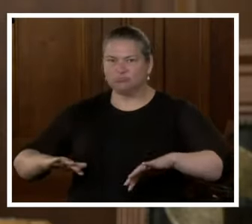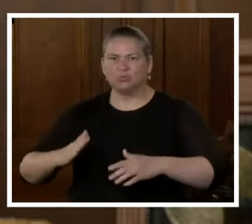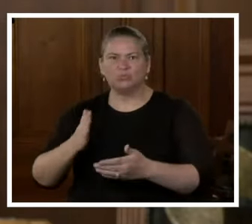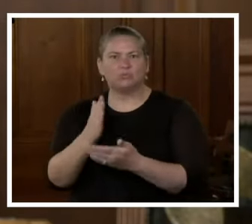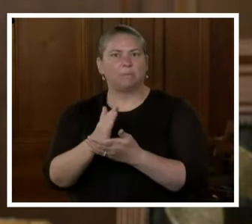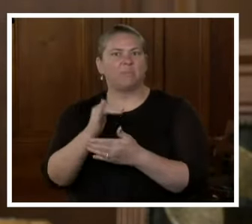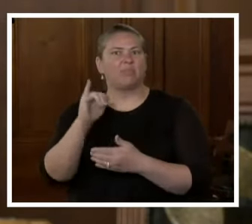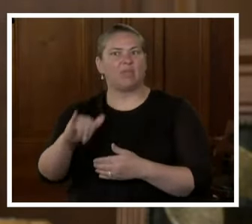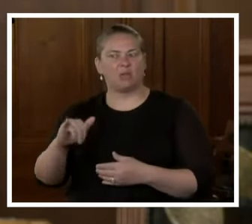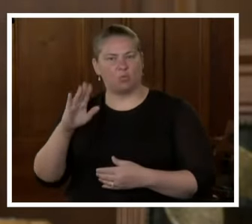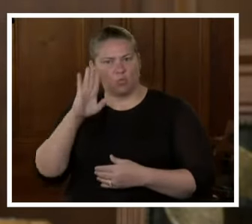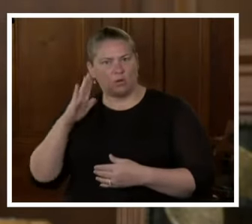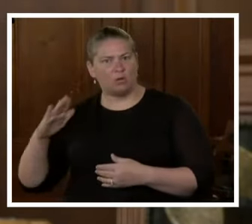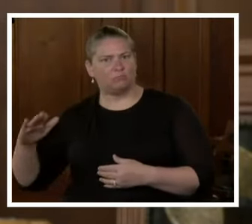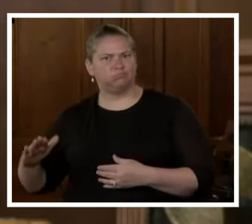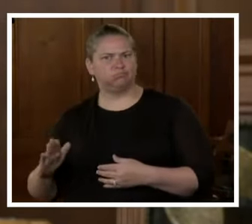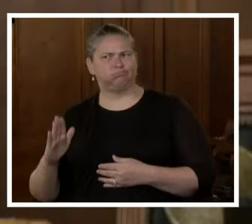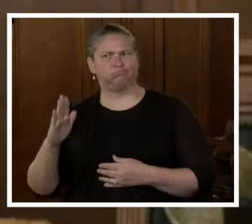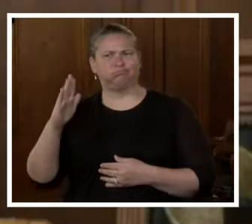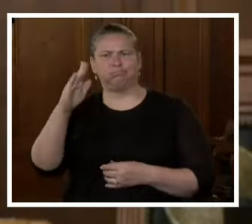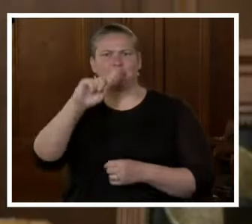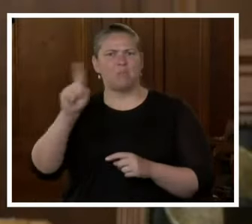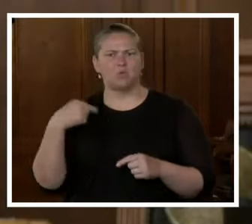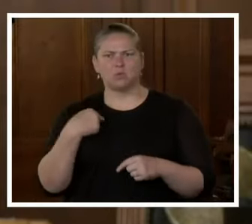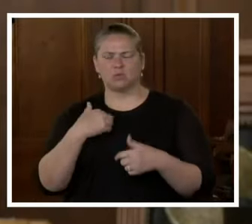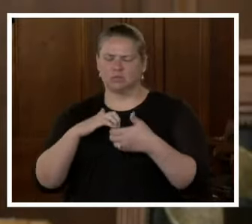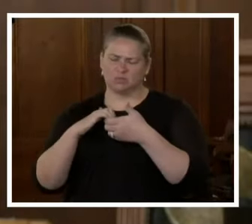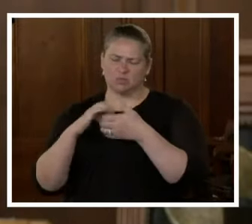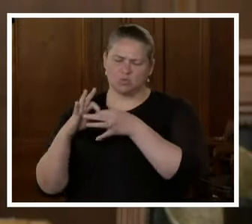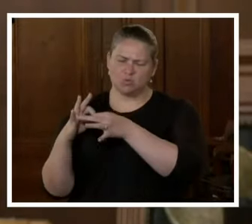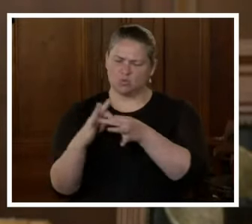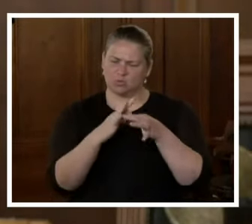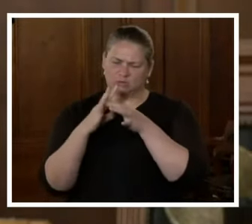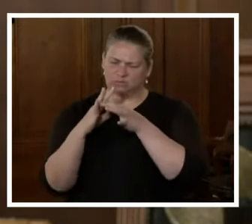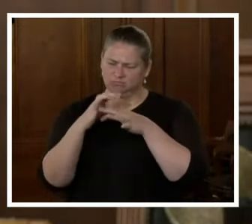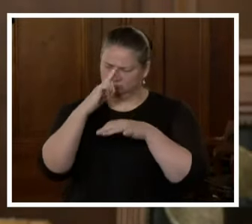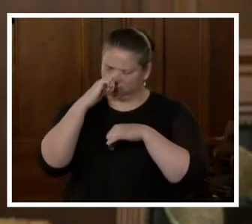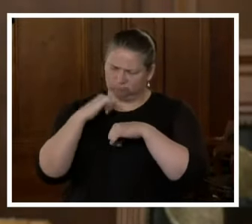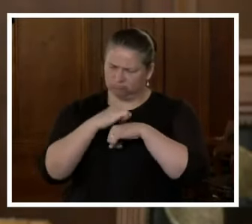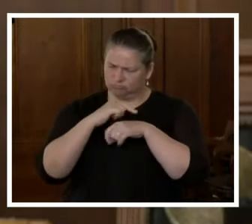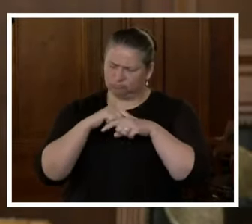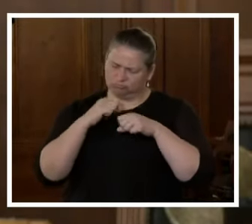THEN I'M GOING TO WALK THROUGH, AND I WAS GOING TO DO THIS ON